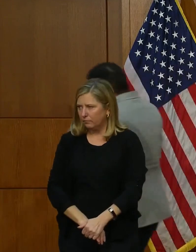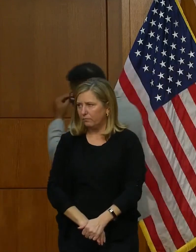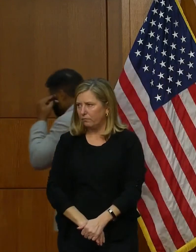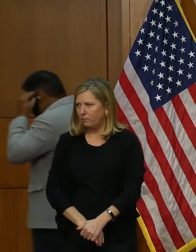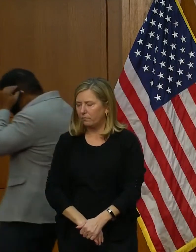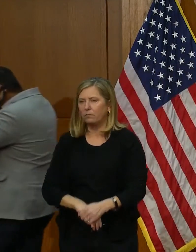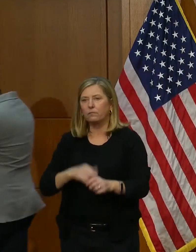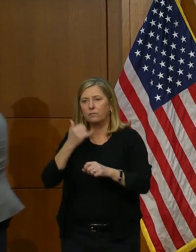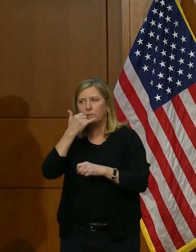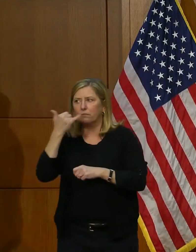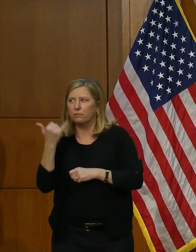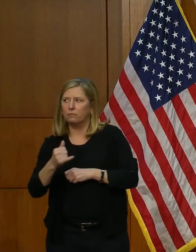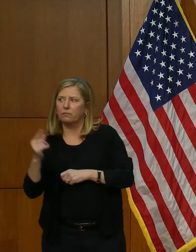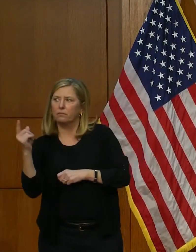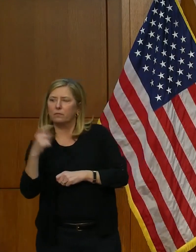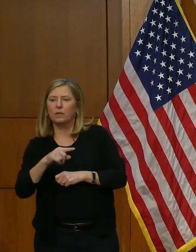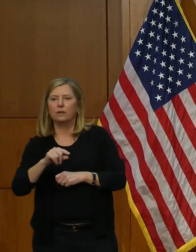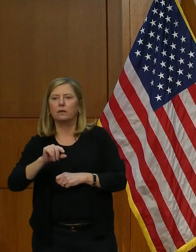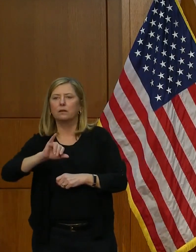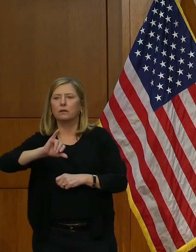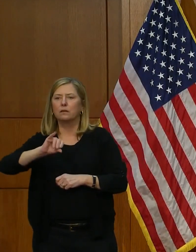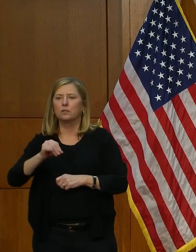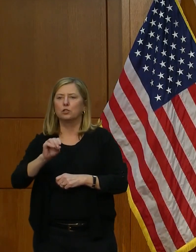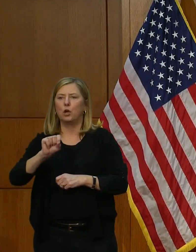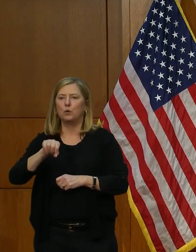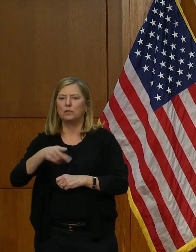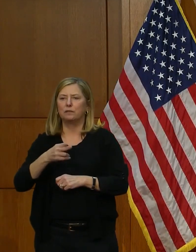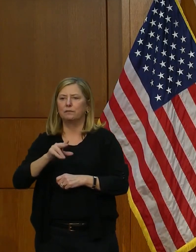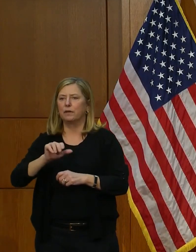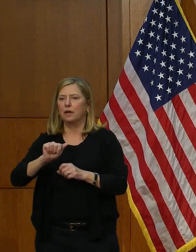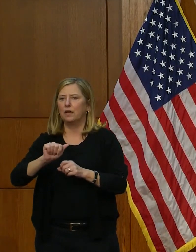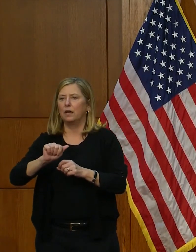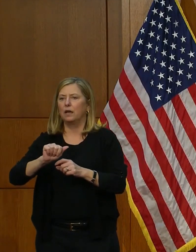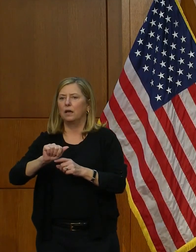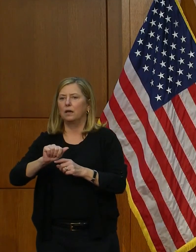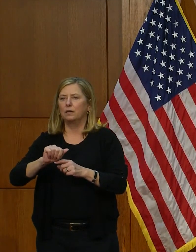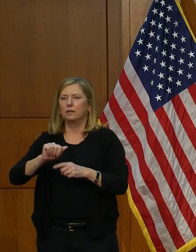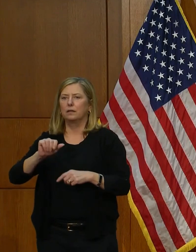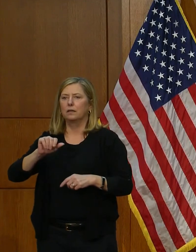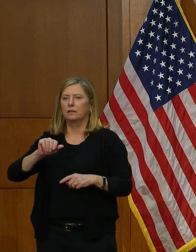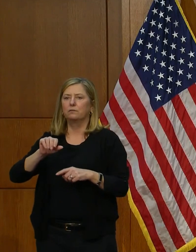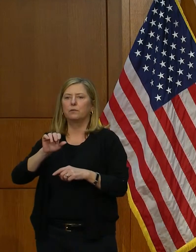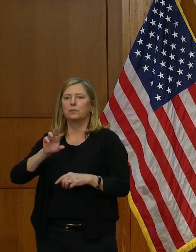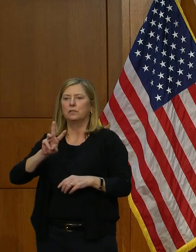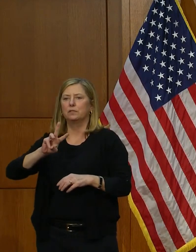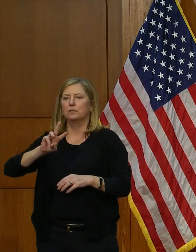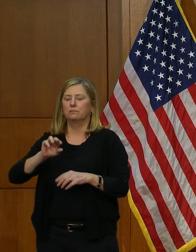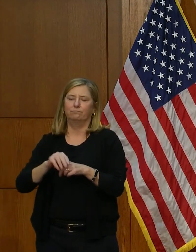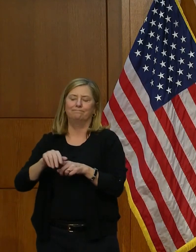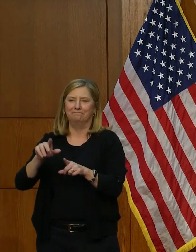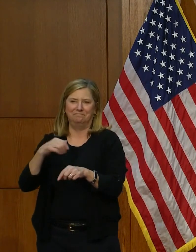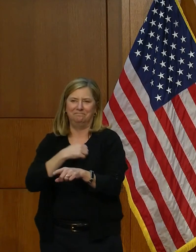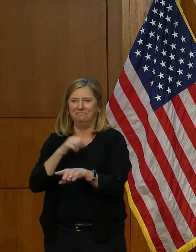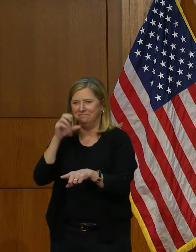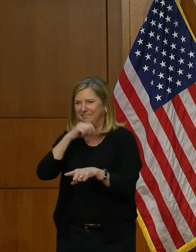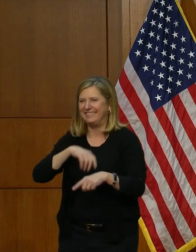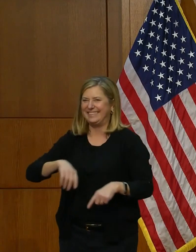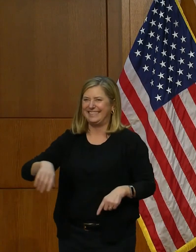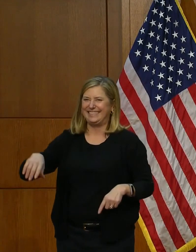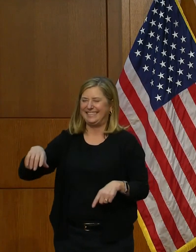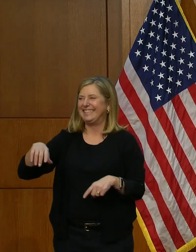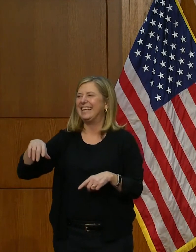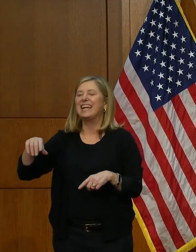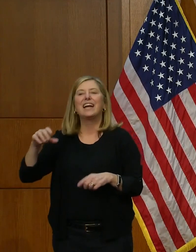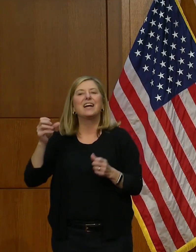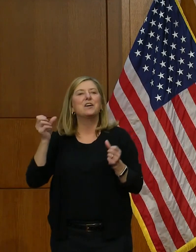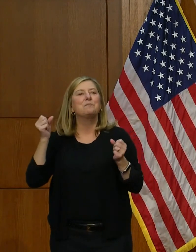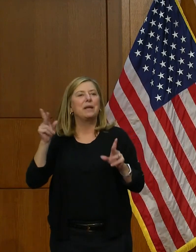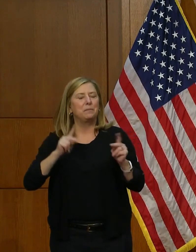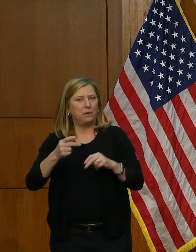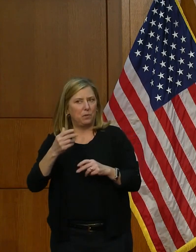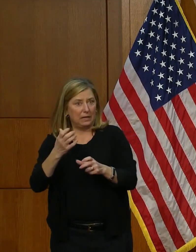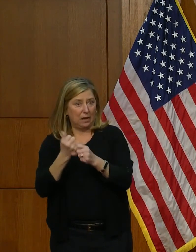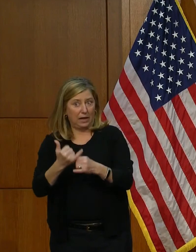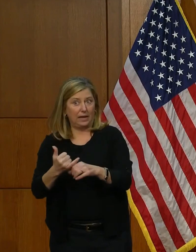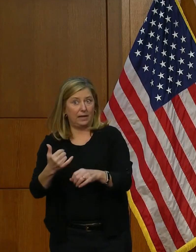COUNTRY ARE DEALING WITH. THE